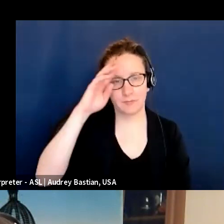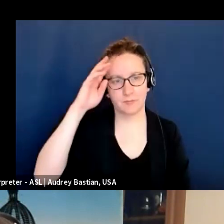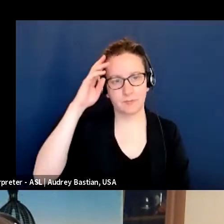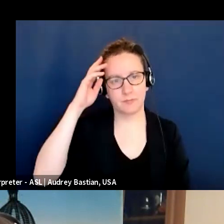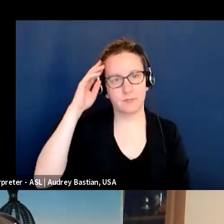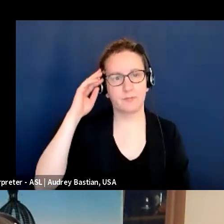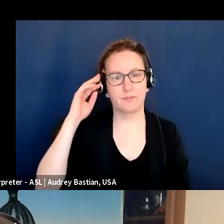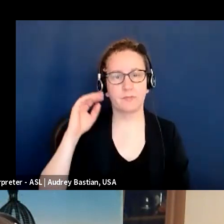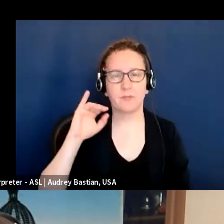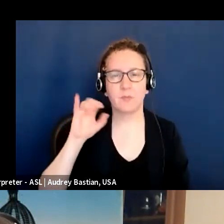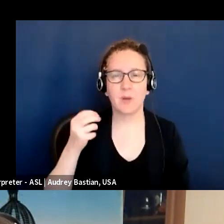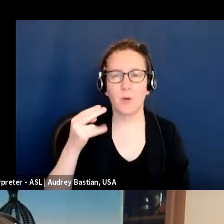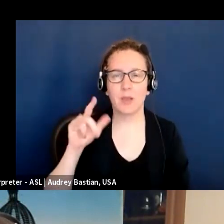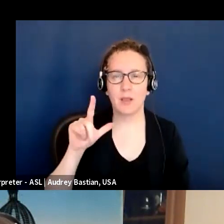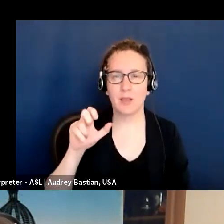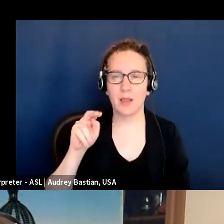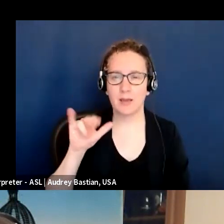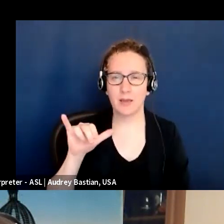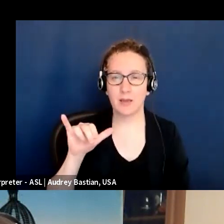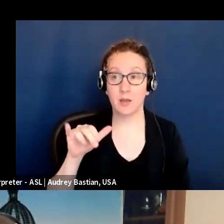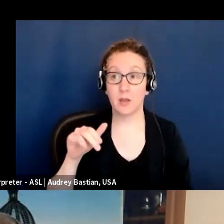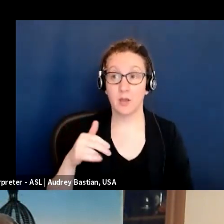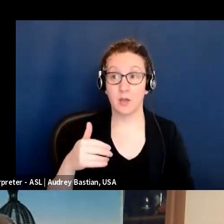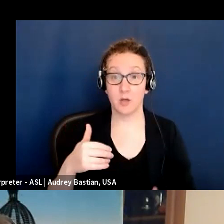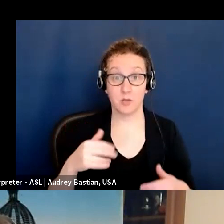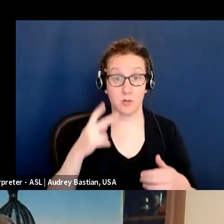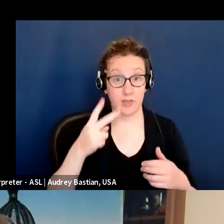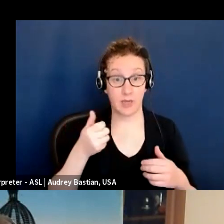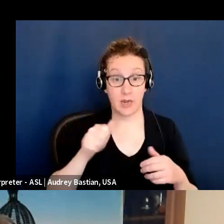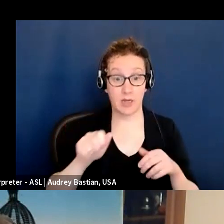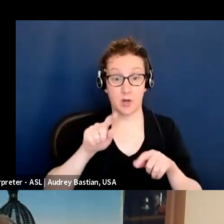Johileny, do we do you see any questions in the chat box?